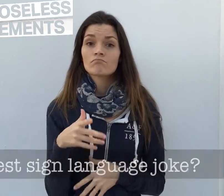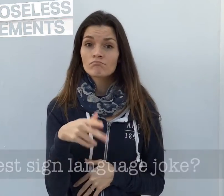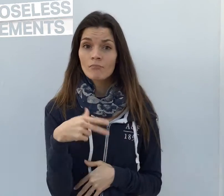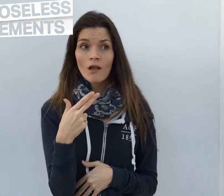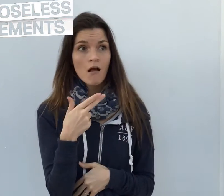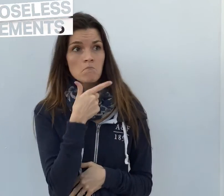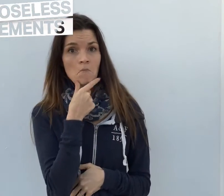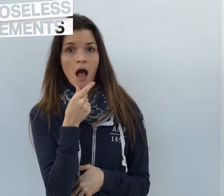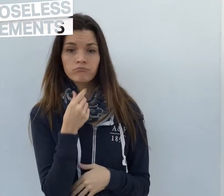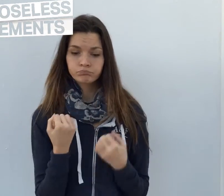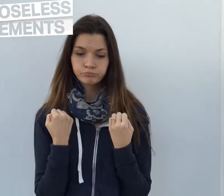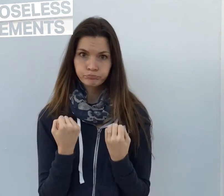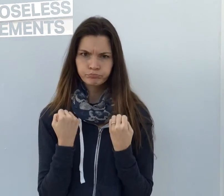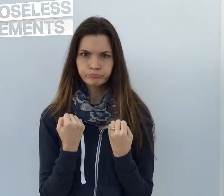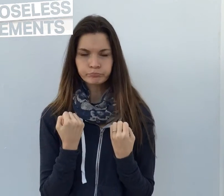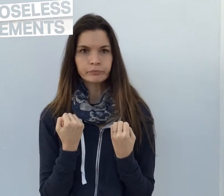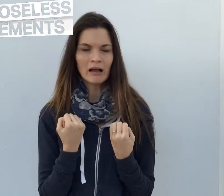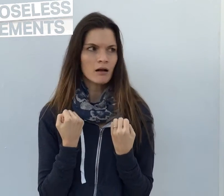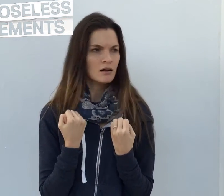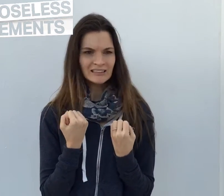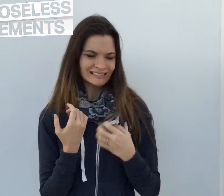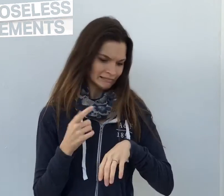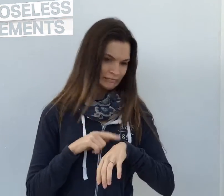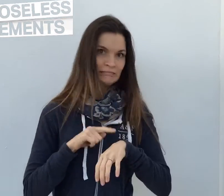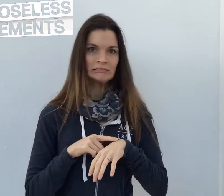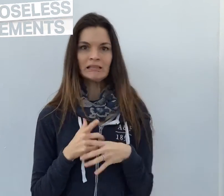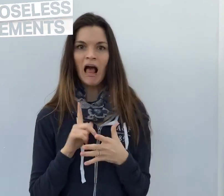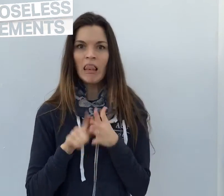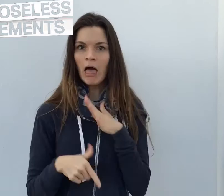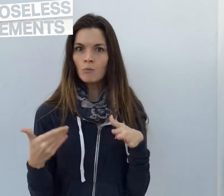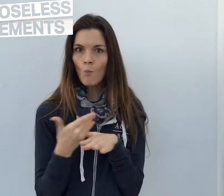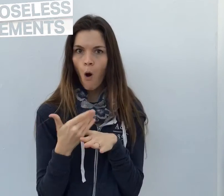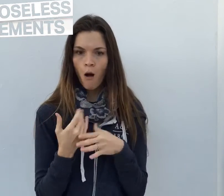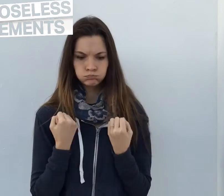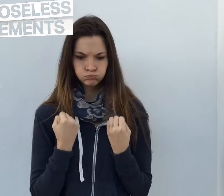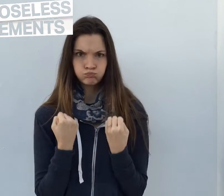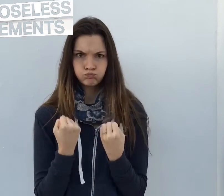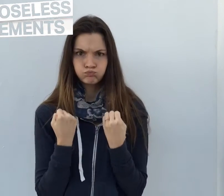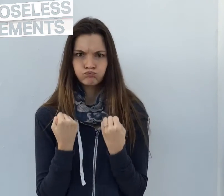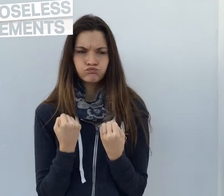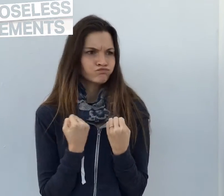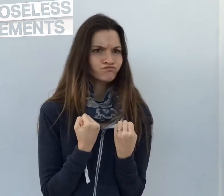A man is leisurely driving to work one day when he looks at his watch and realises he’s going to be late for work.